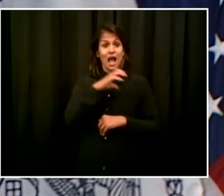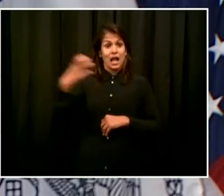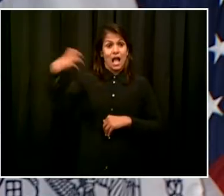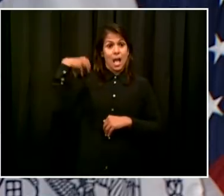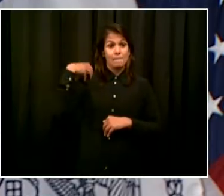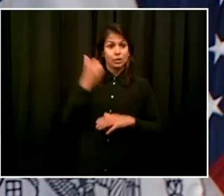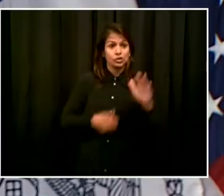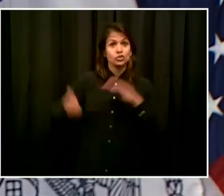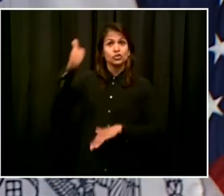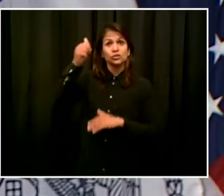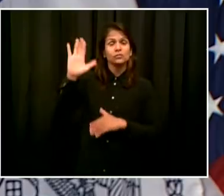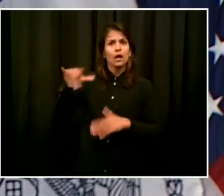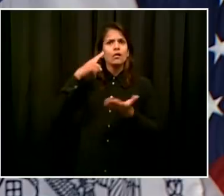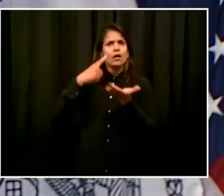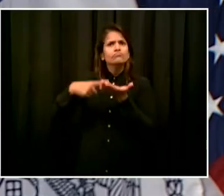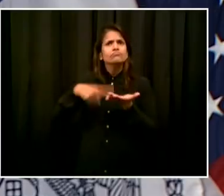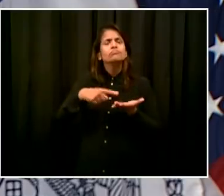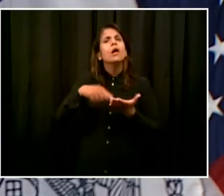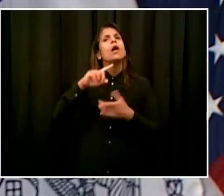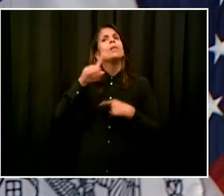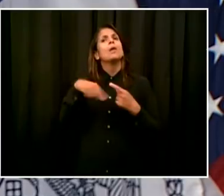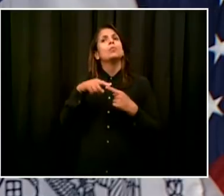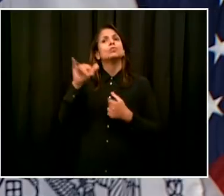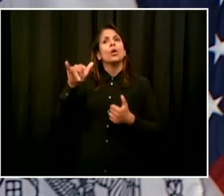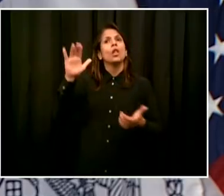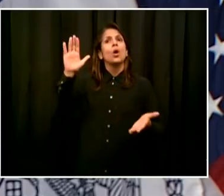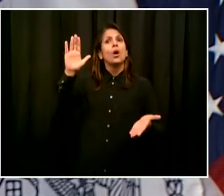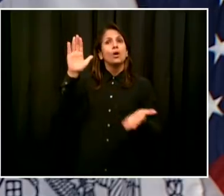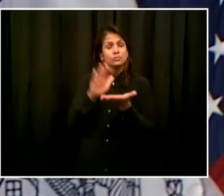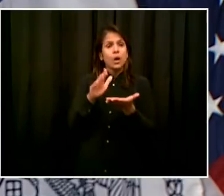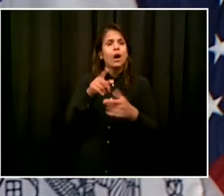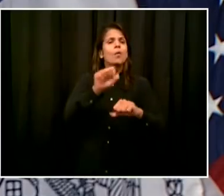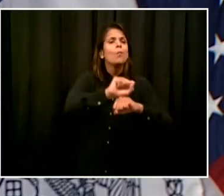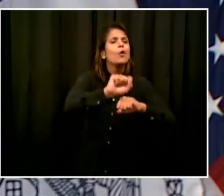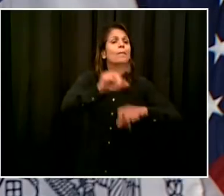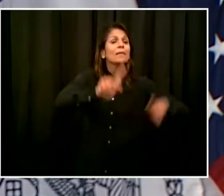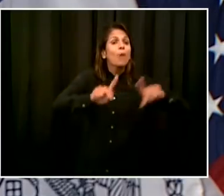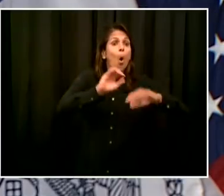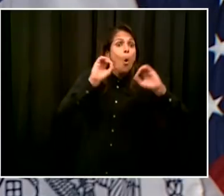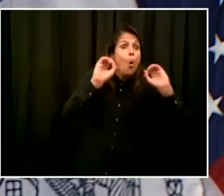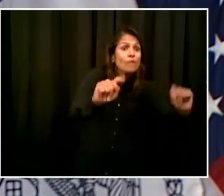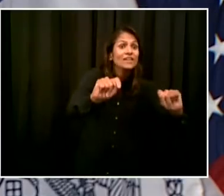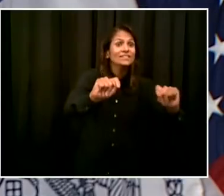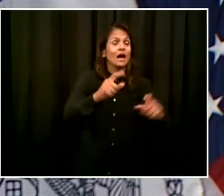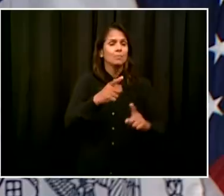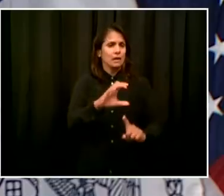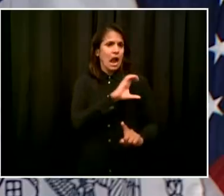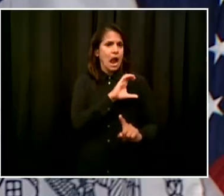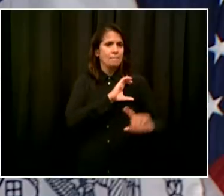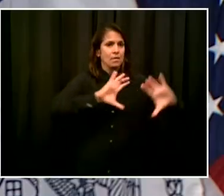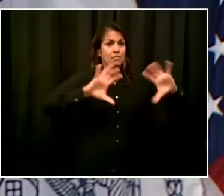THE COMMISSIONER SAID THIS MORNING THE REDUCTION OF OVERTIME,